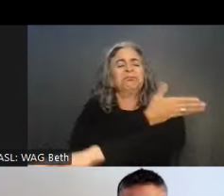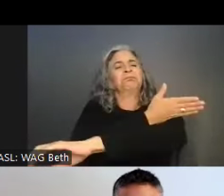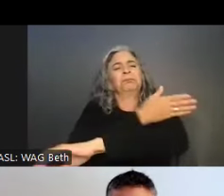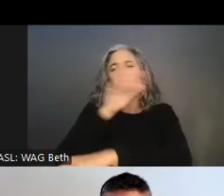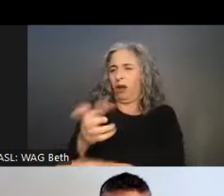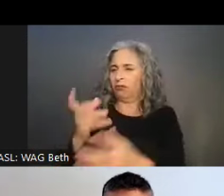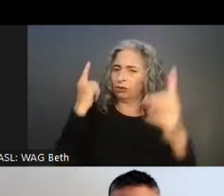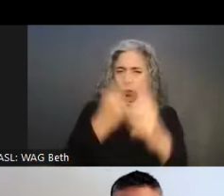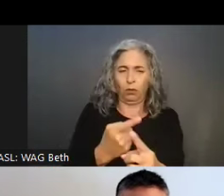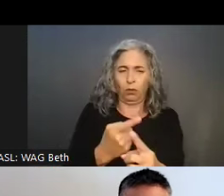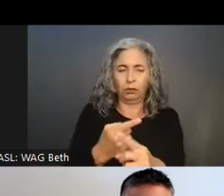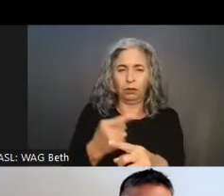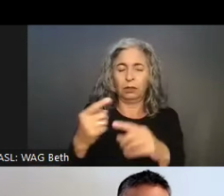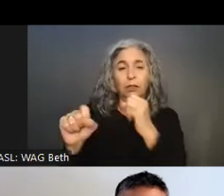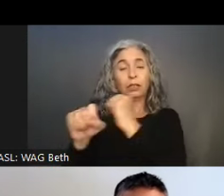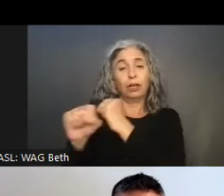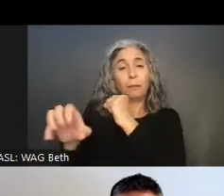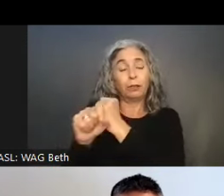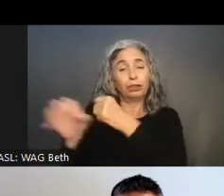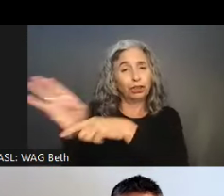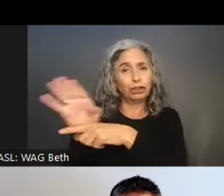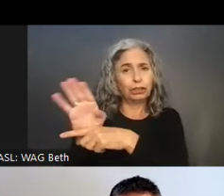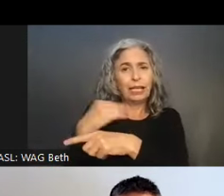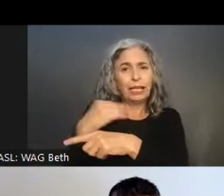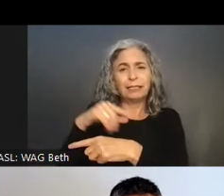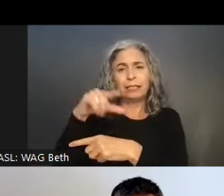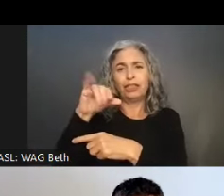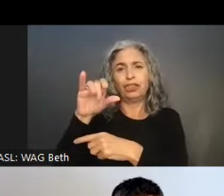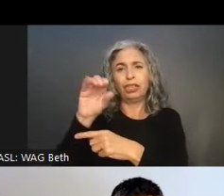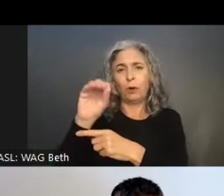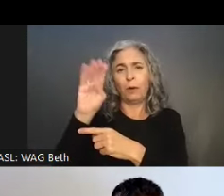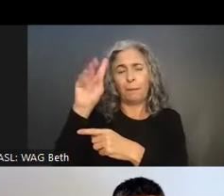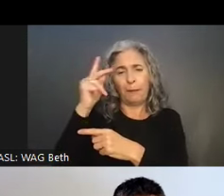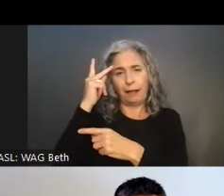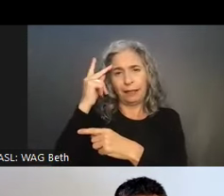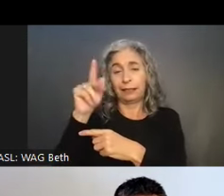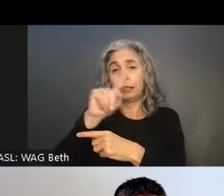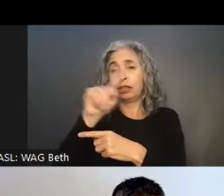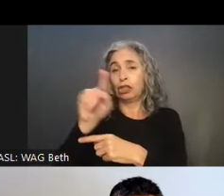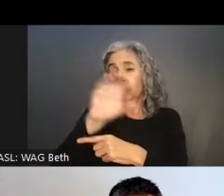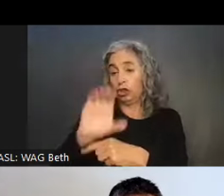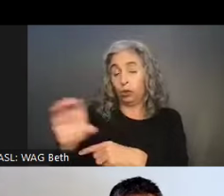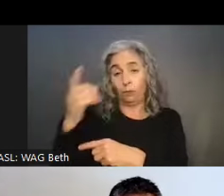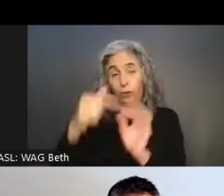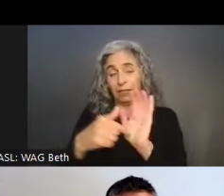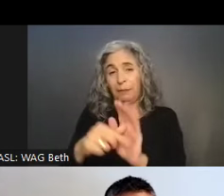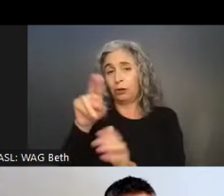Commercial software actually has geopolitics. Zoom, for example, is a U.S. corporation and,